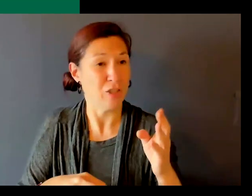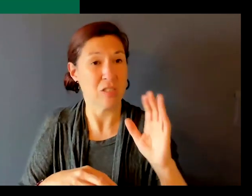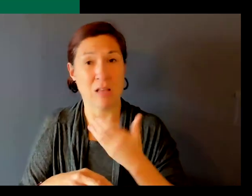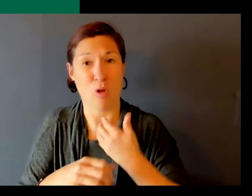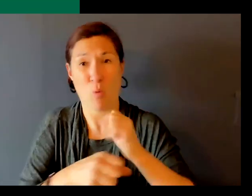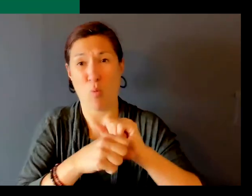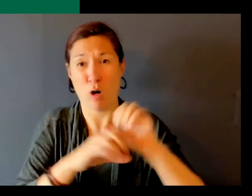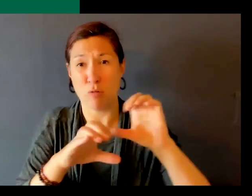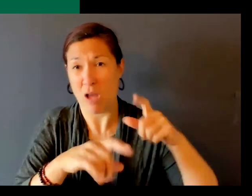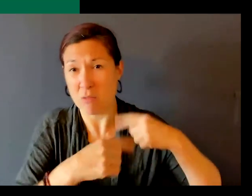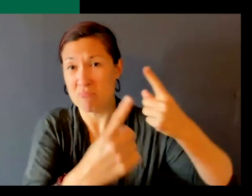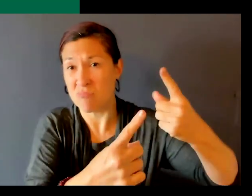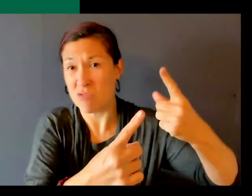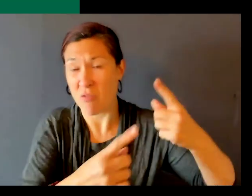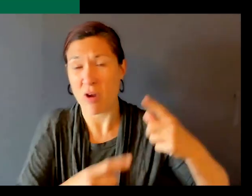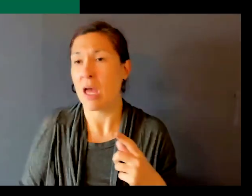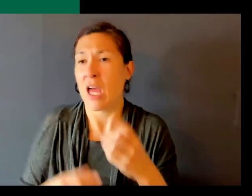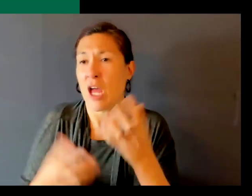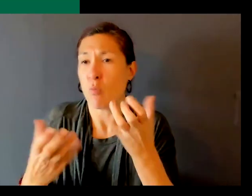(Portuguese interpreter introducing themself.)